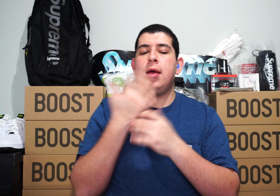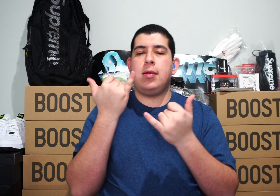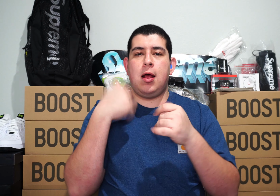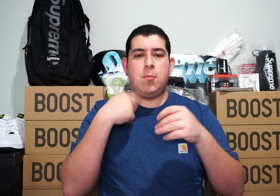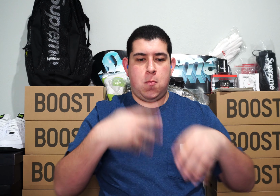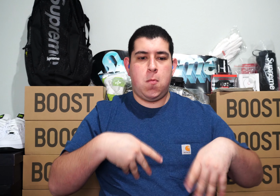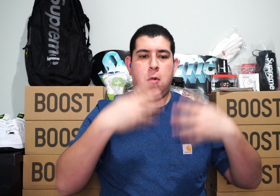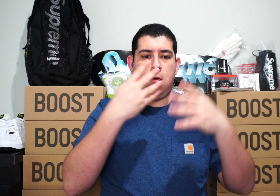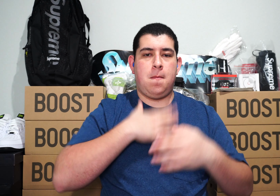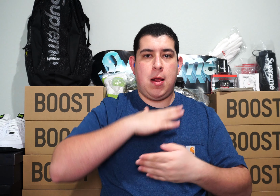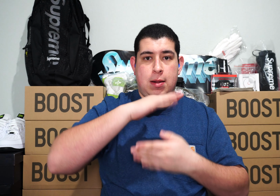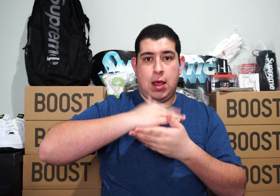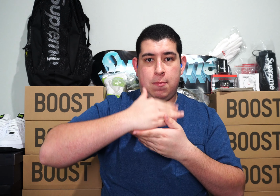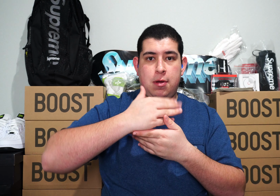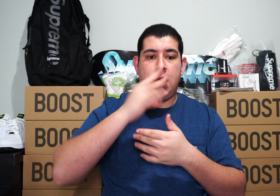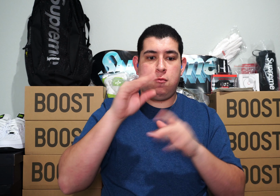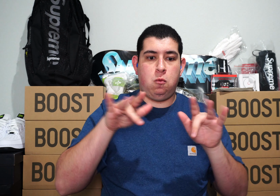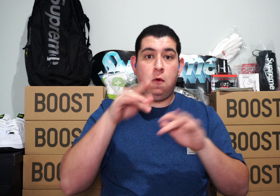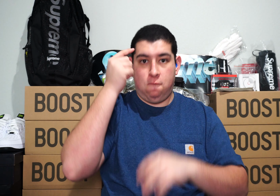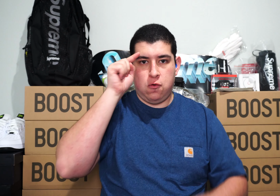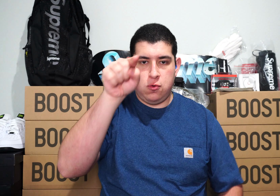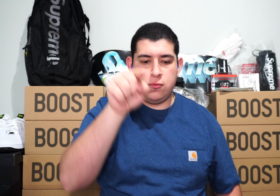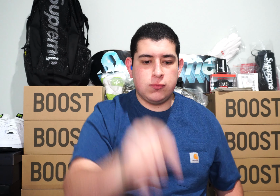I pulled up the website on my laptop also recording the screen for you as well.